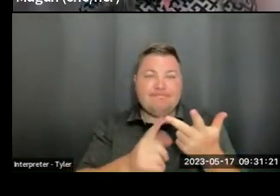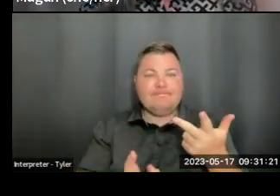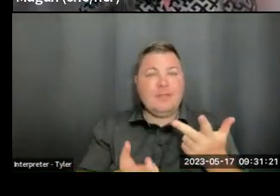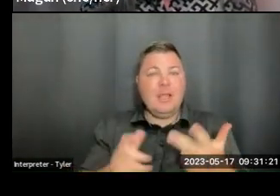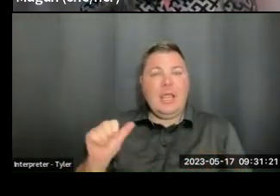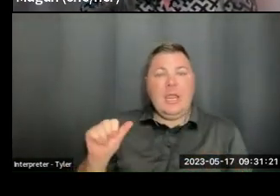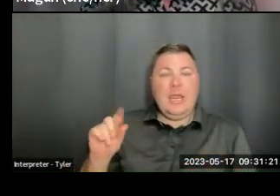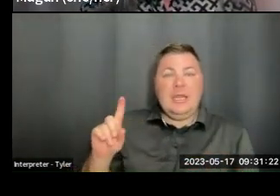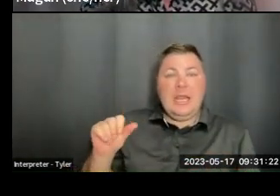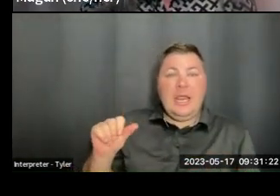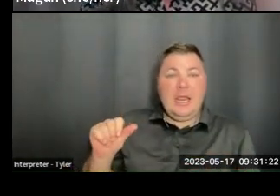you make the budget.